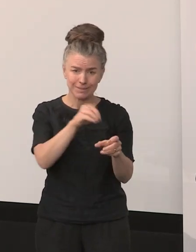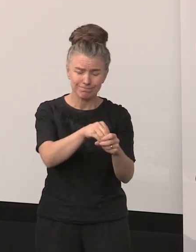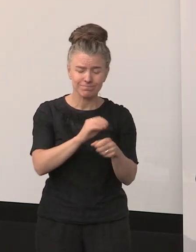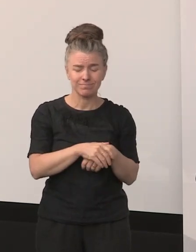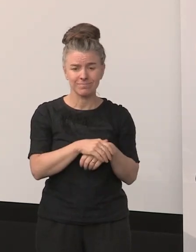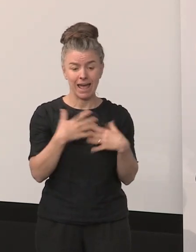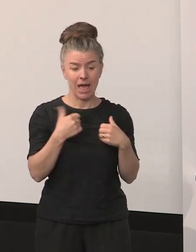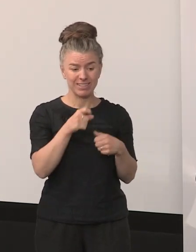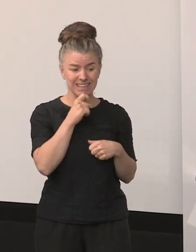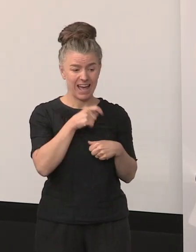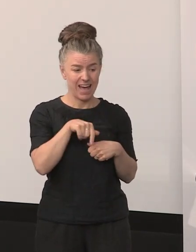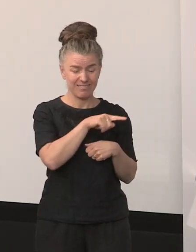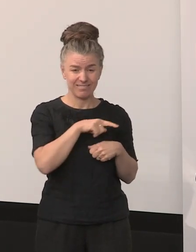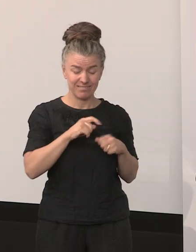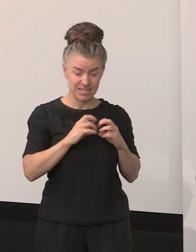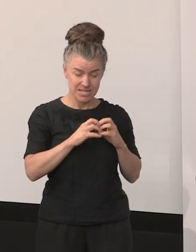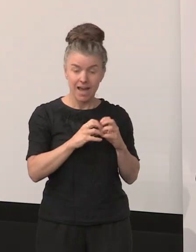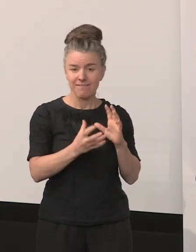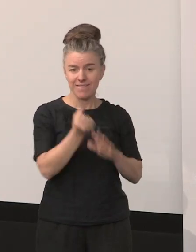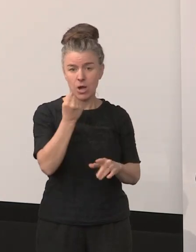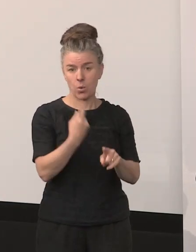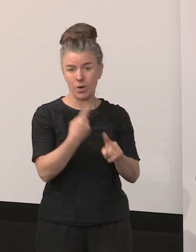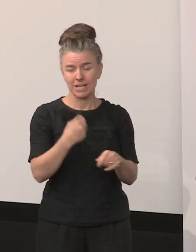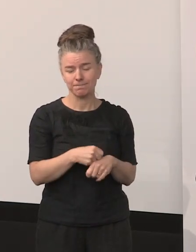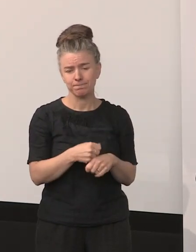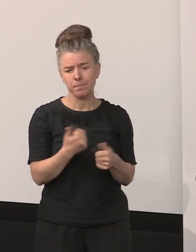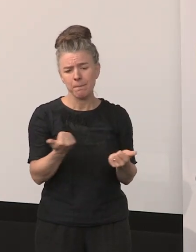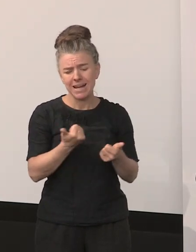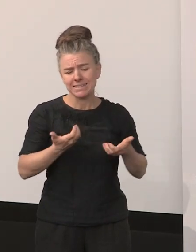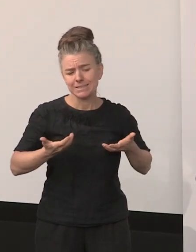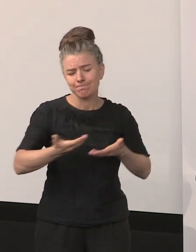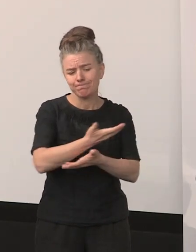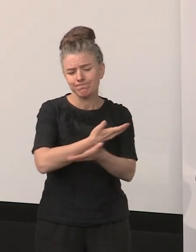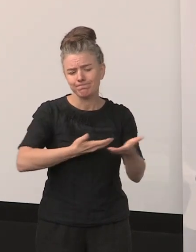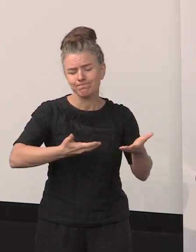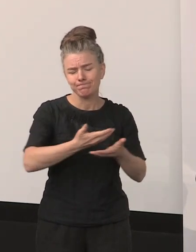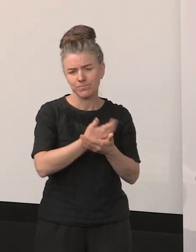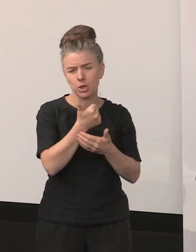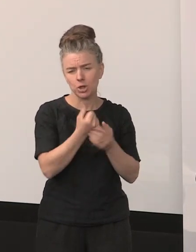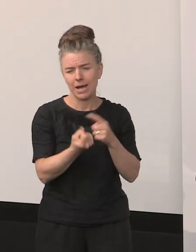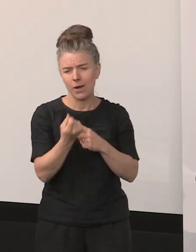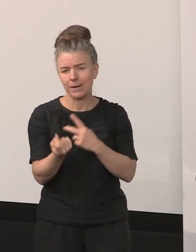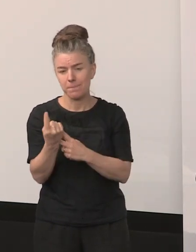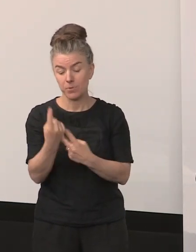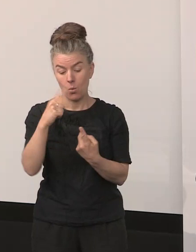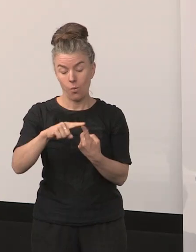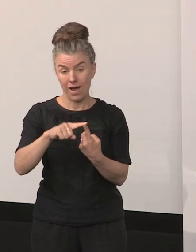went in, with police, the iwi and our health staff, and they were found very quickly, actually. And there was quite